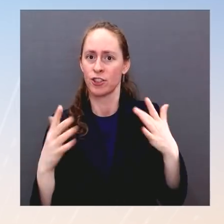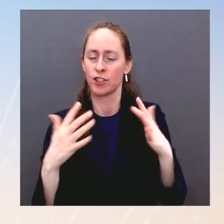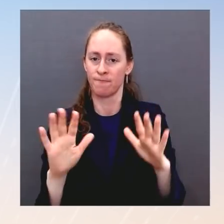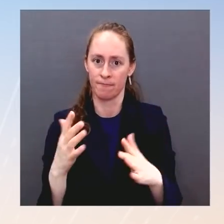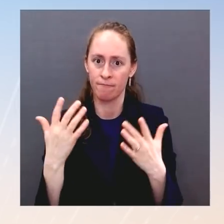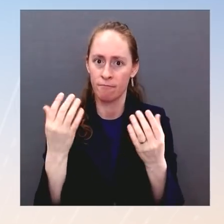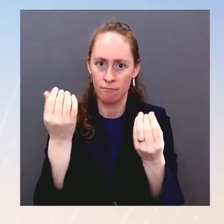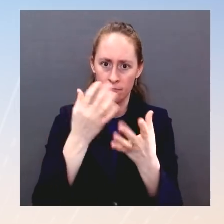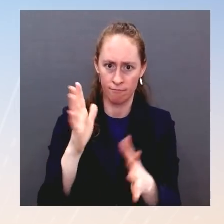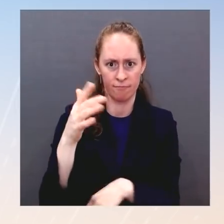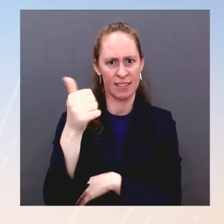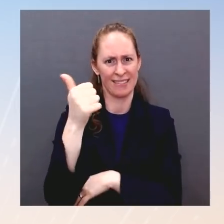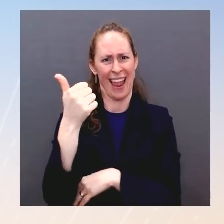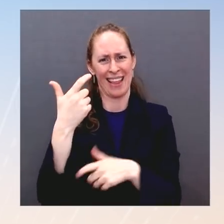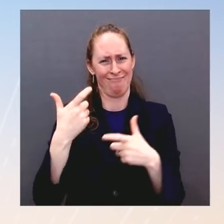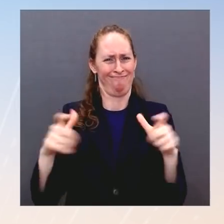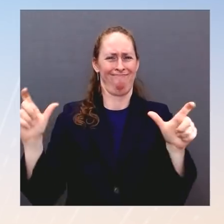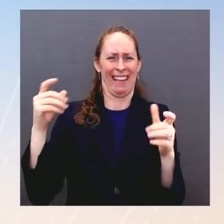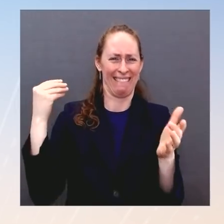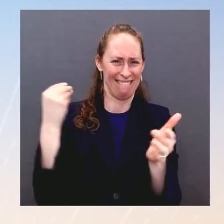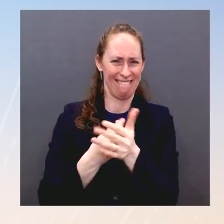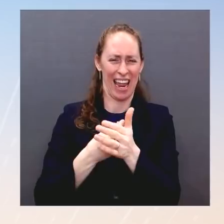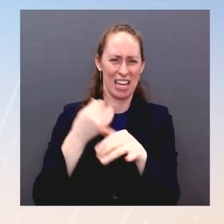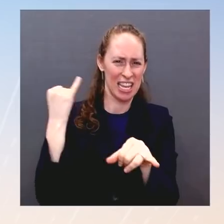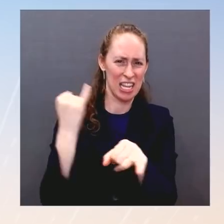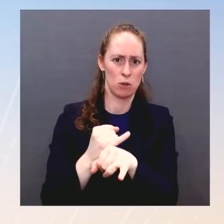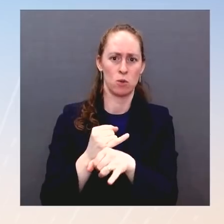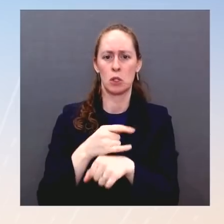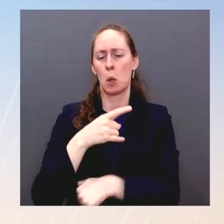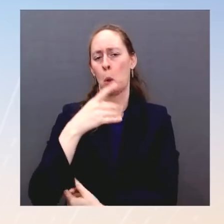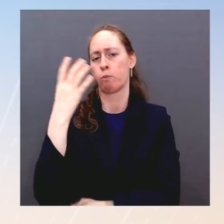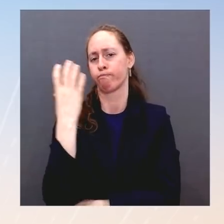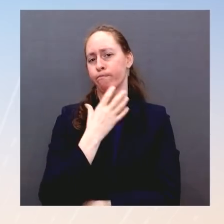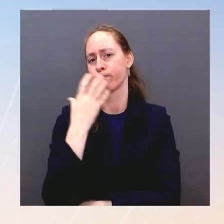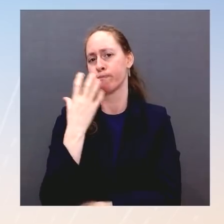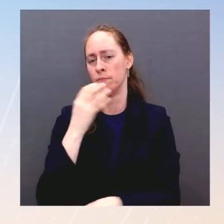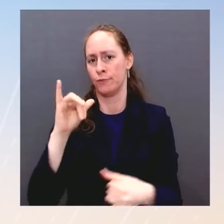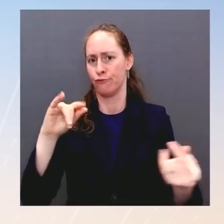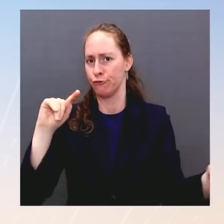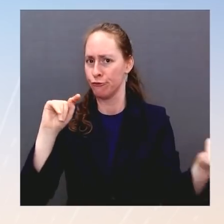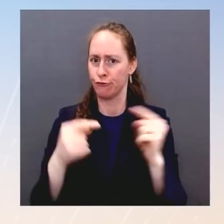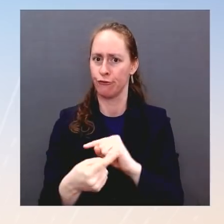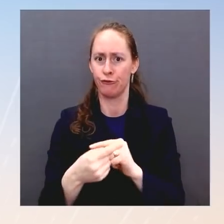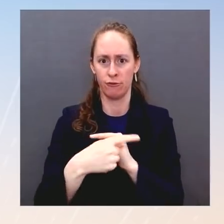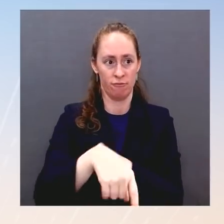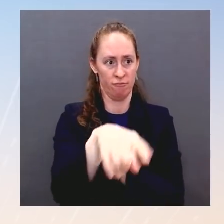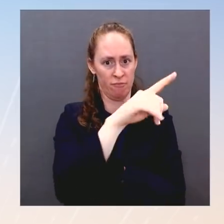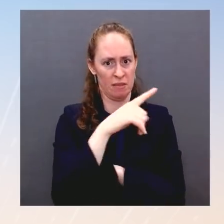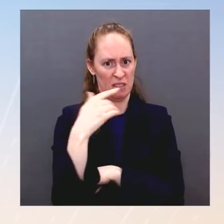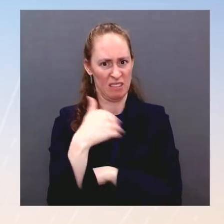accounting for a huge percentage of their banking capacity, what -- of their financial system capacity, I should say --